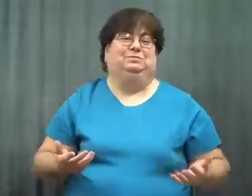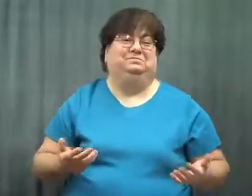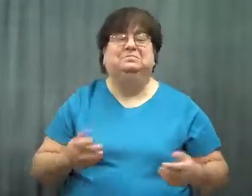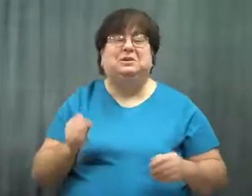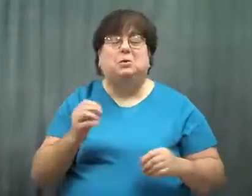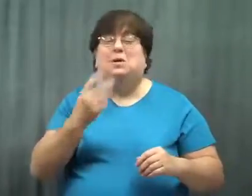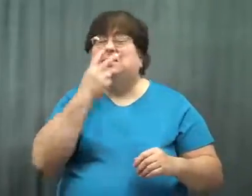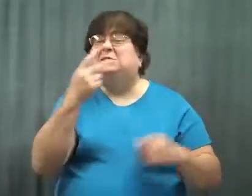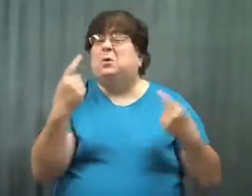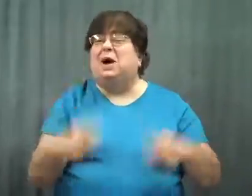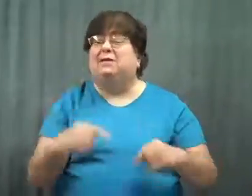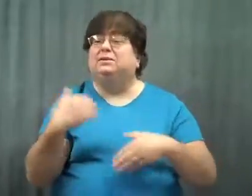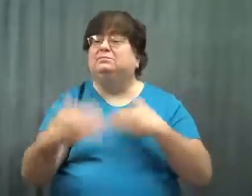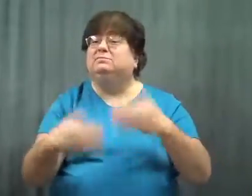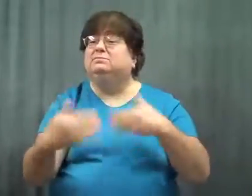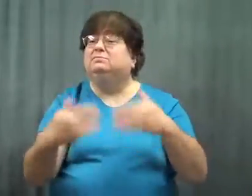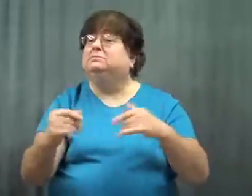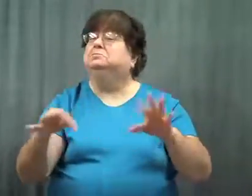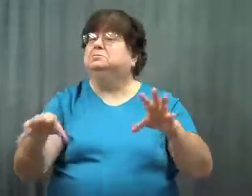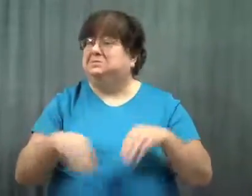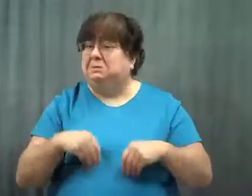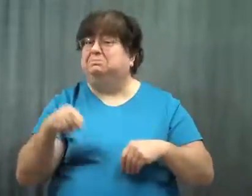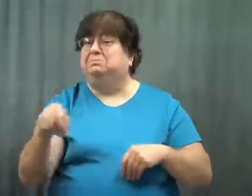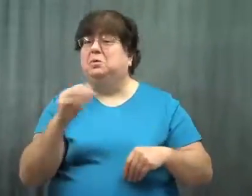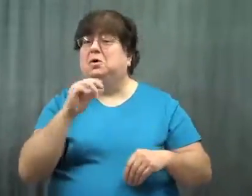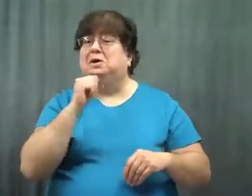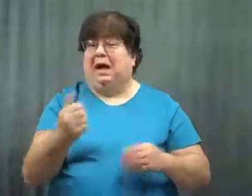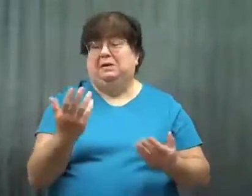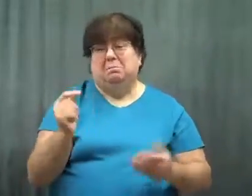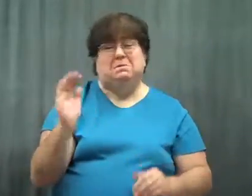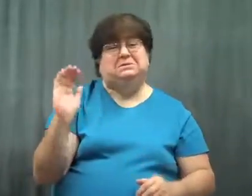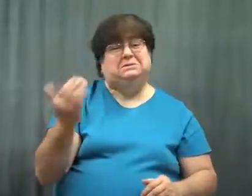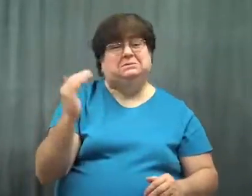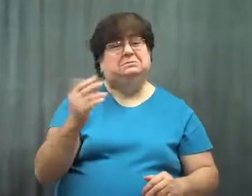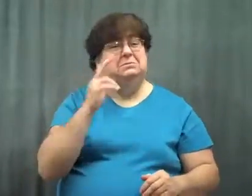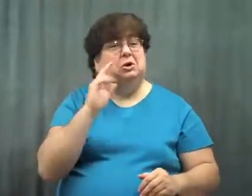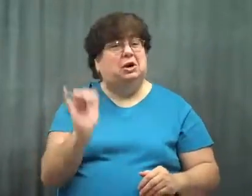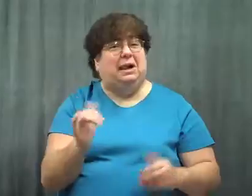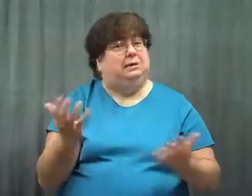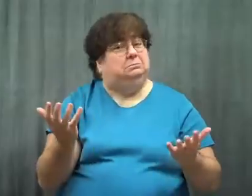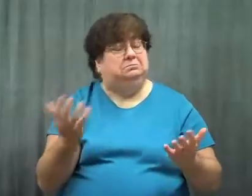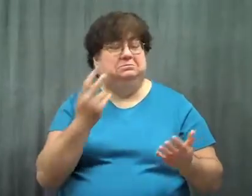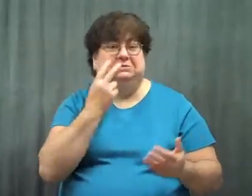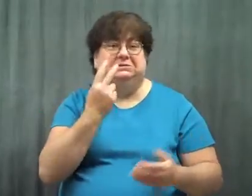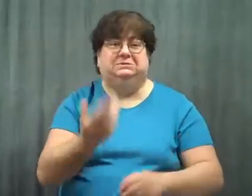We'll see whether or not she is confirmed. It appears she will be.